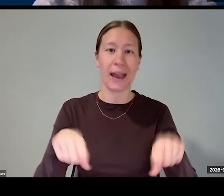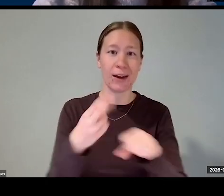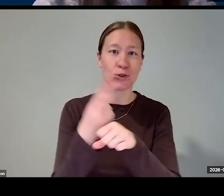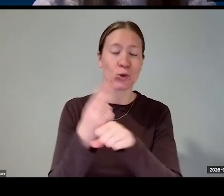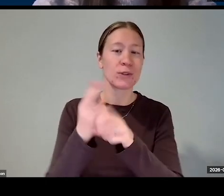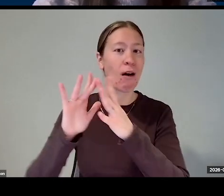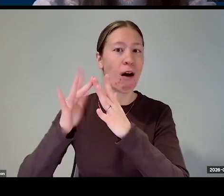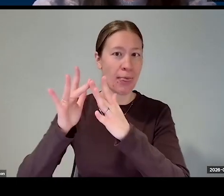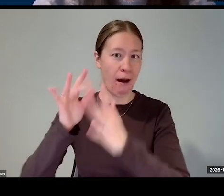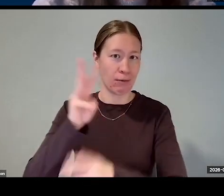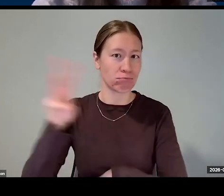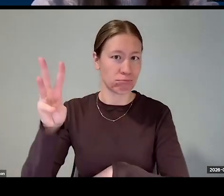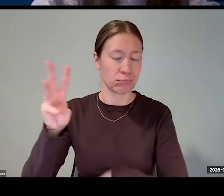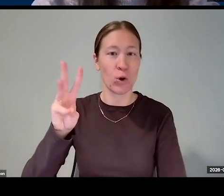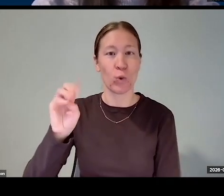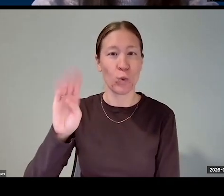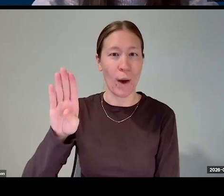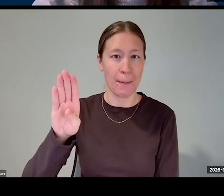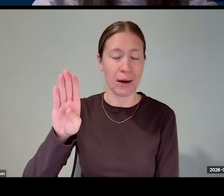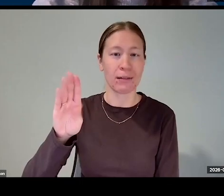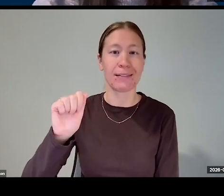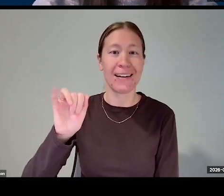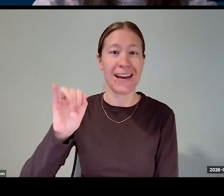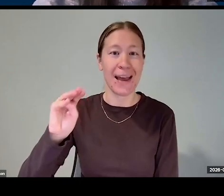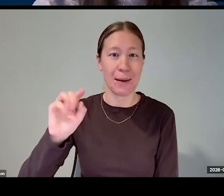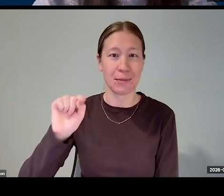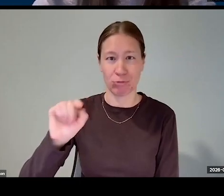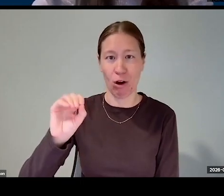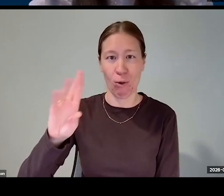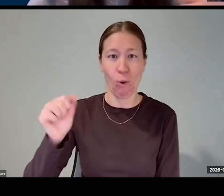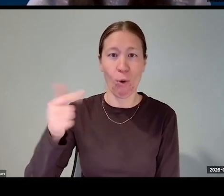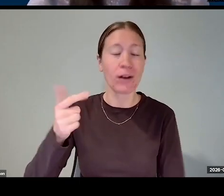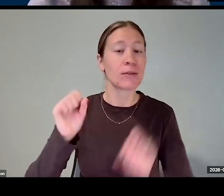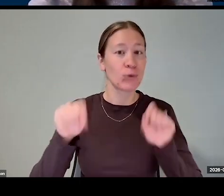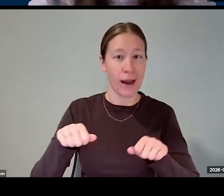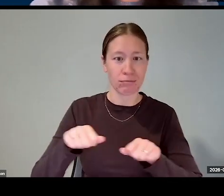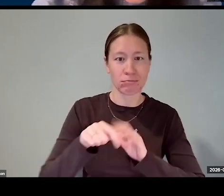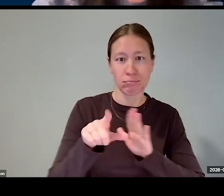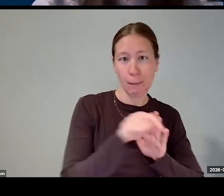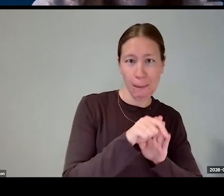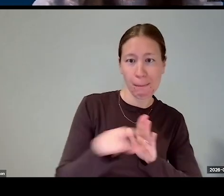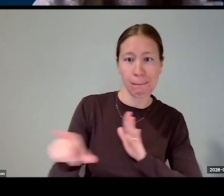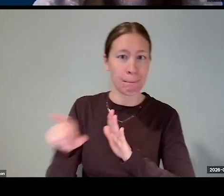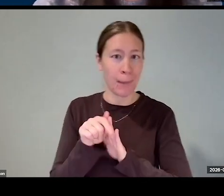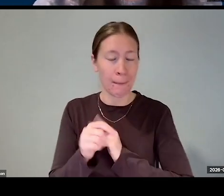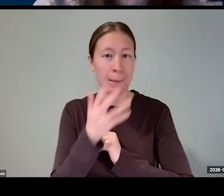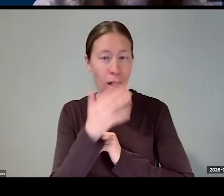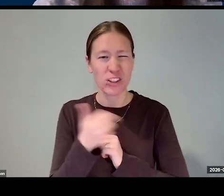on webaim.org to pull the colors in. There's a few different options. So you can do